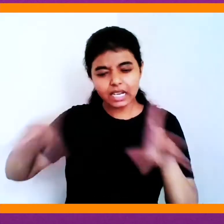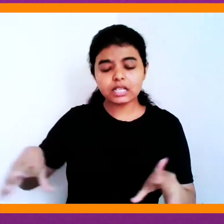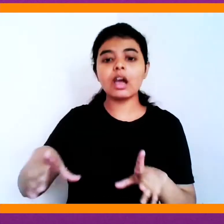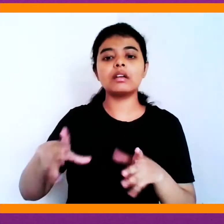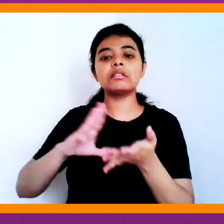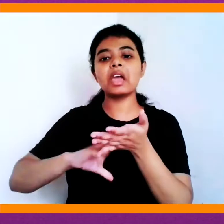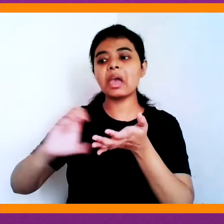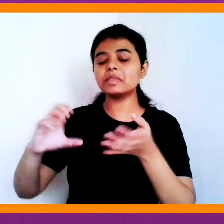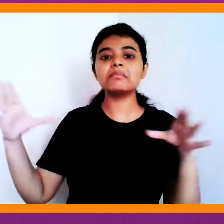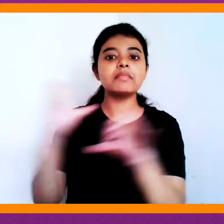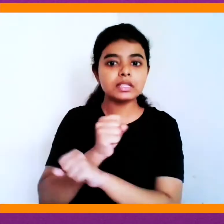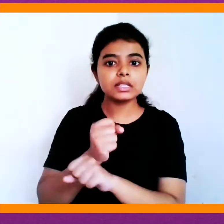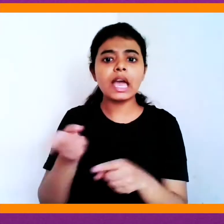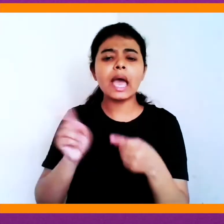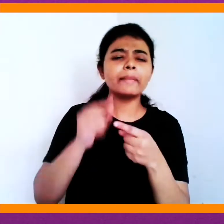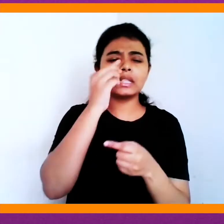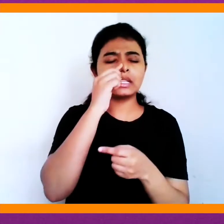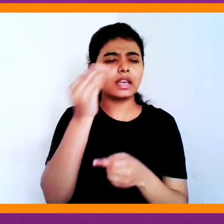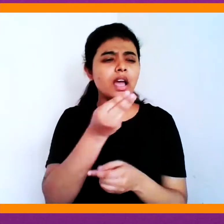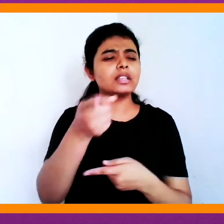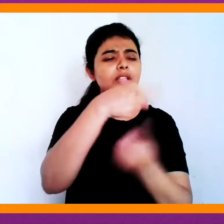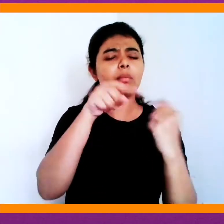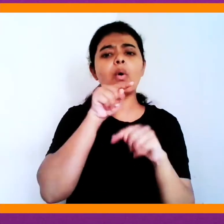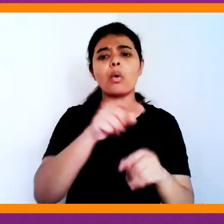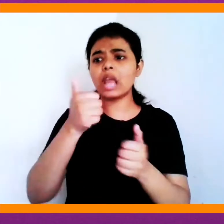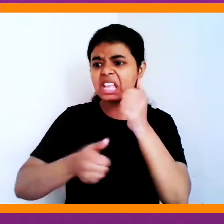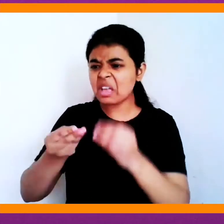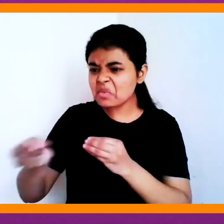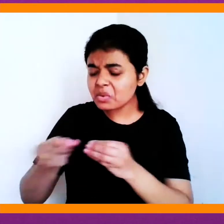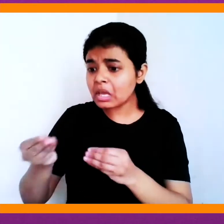when during exams they miss a period and they panic about it and unnecessarily take hormone